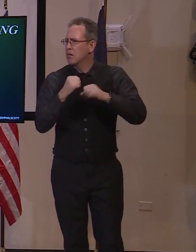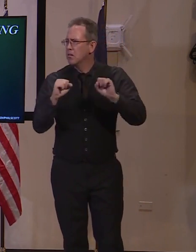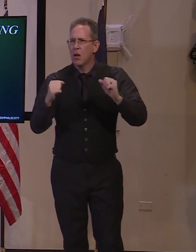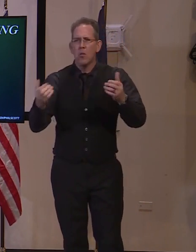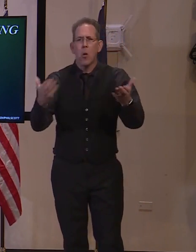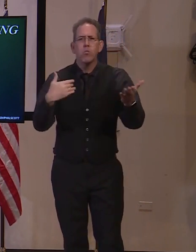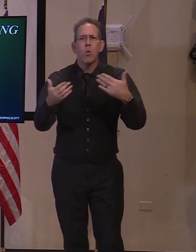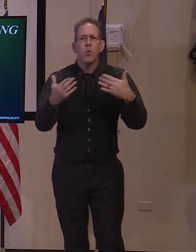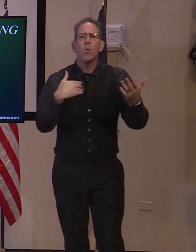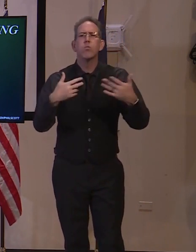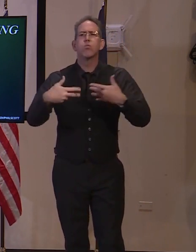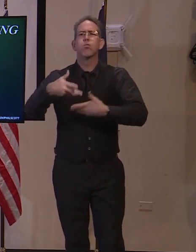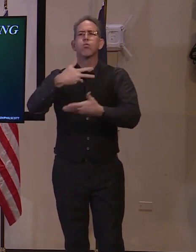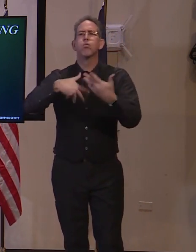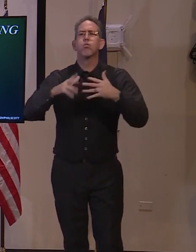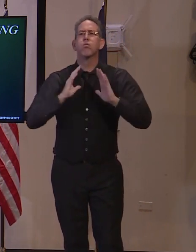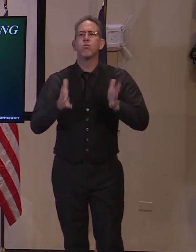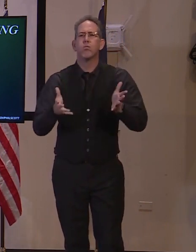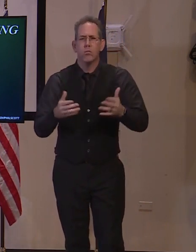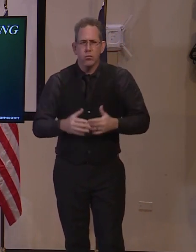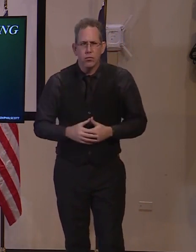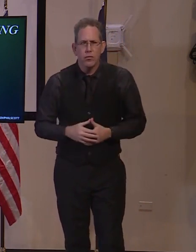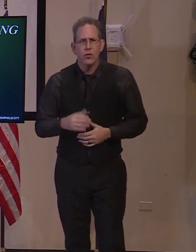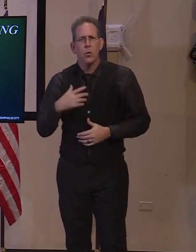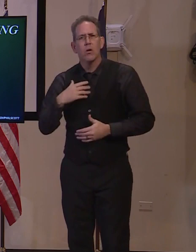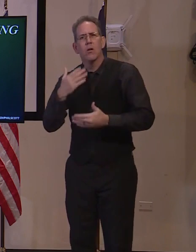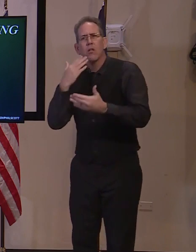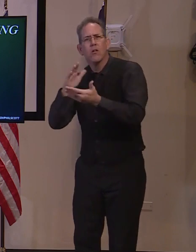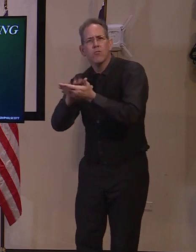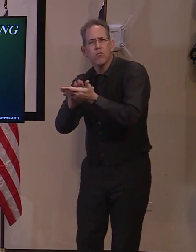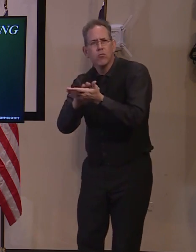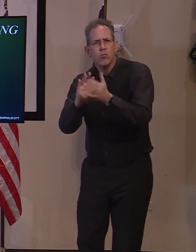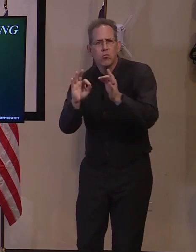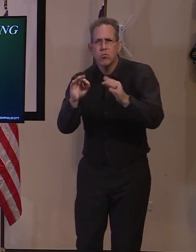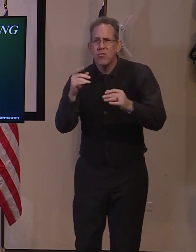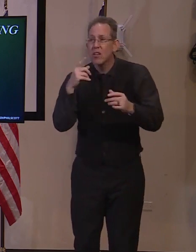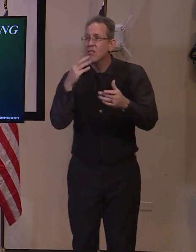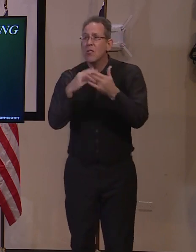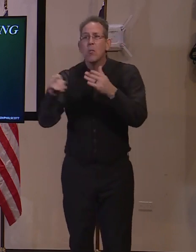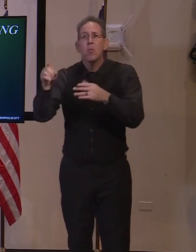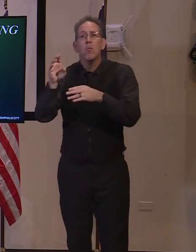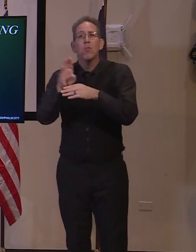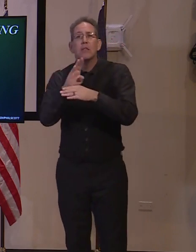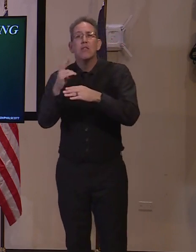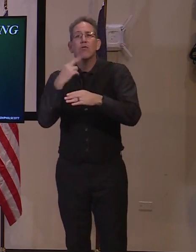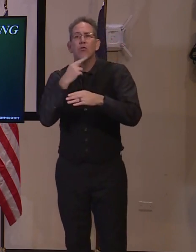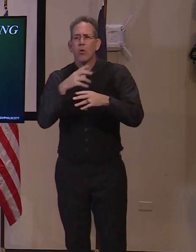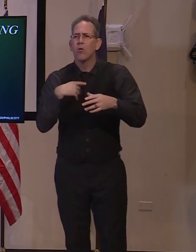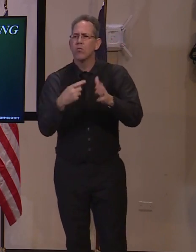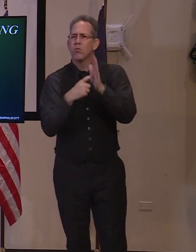door as a way to help keep everyone protected, which I think is a good idea, at least for right now.